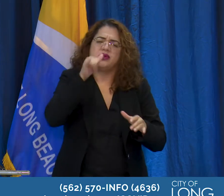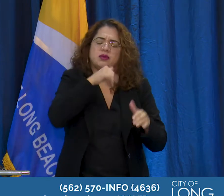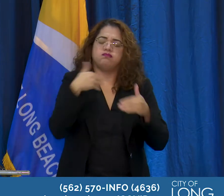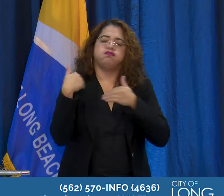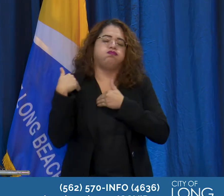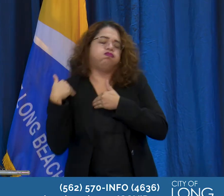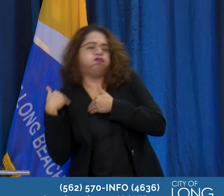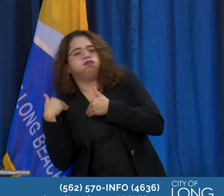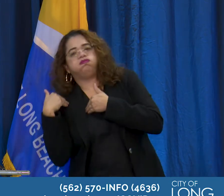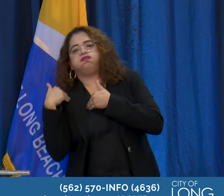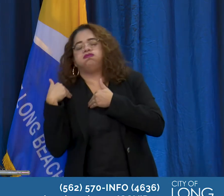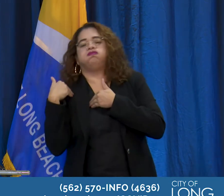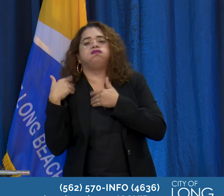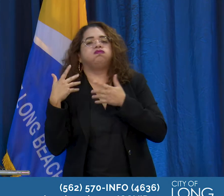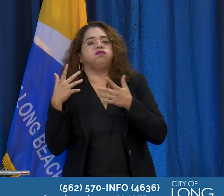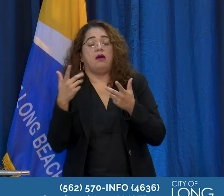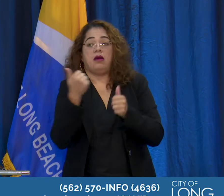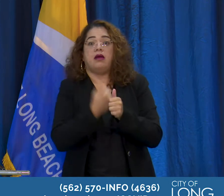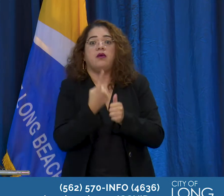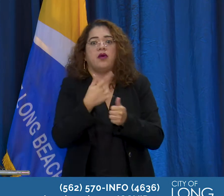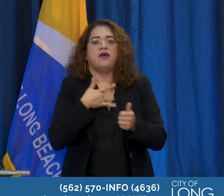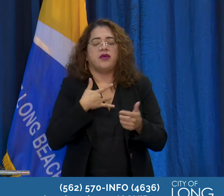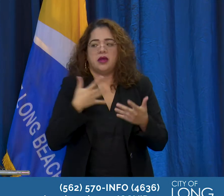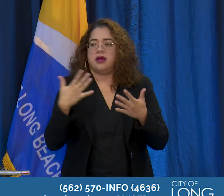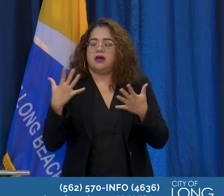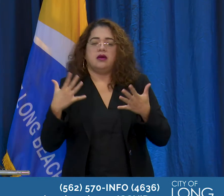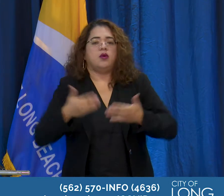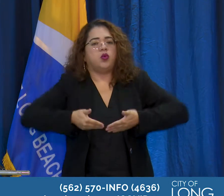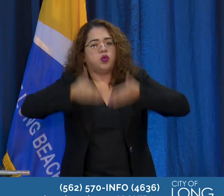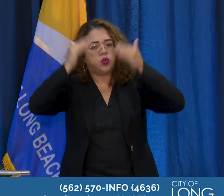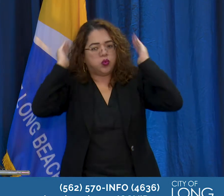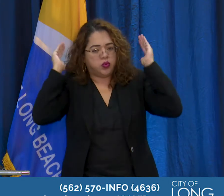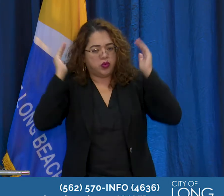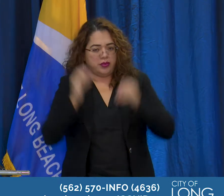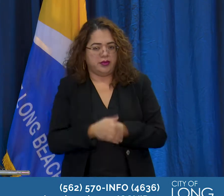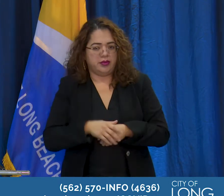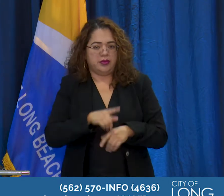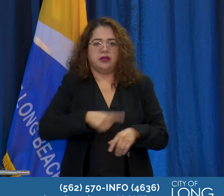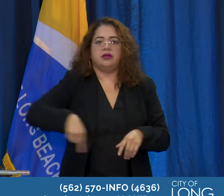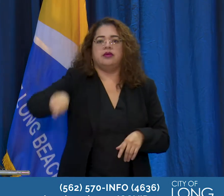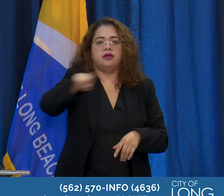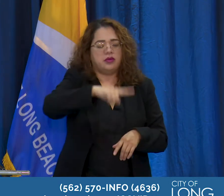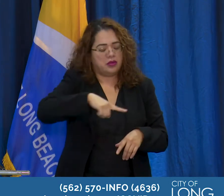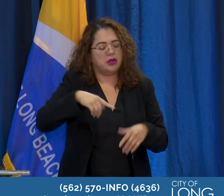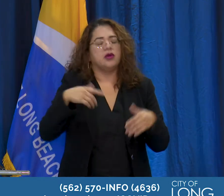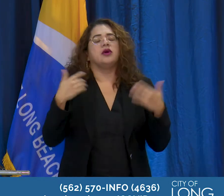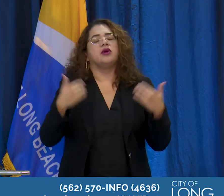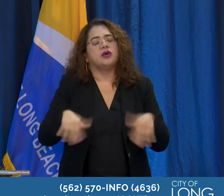being felt strongly by everyone, so I'm so grateful that most of us are wearing, are